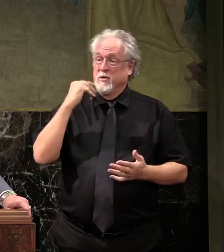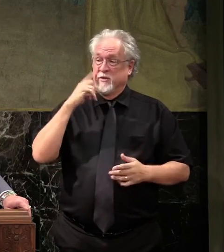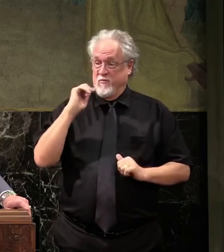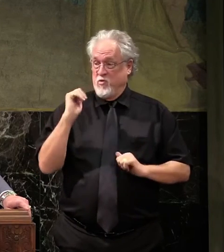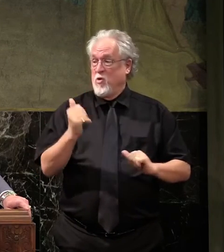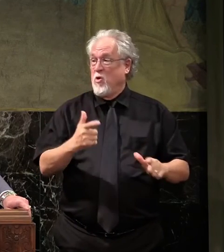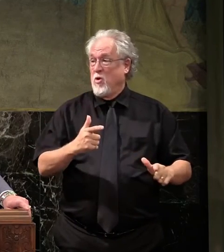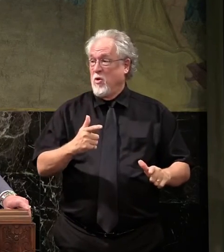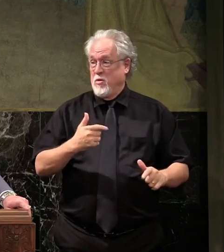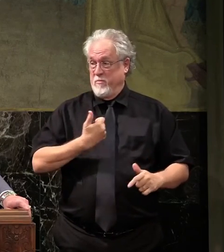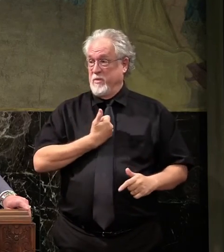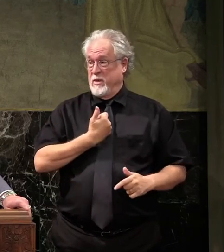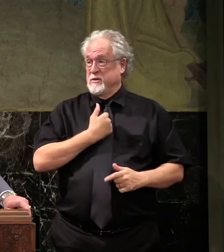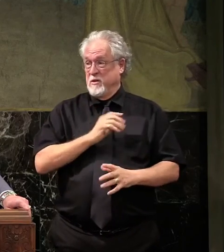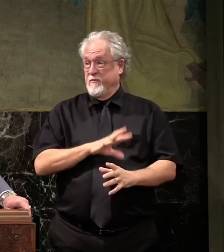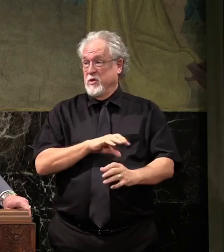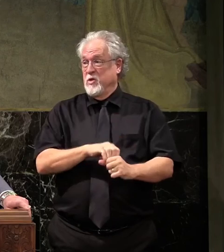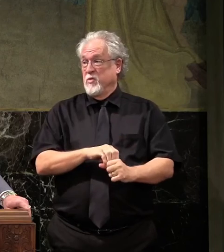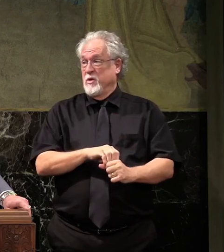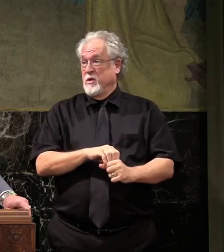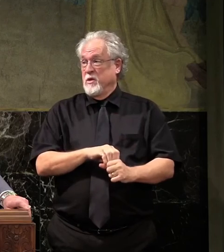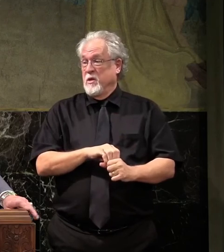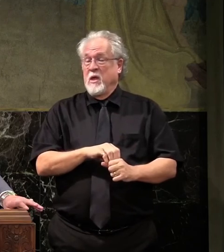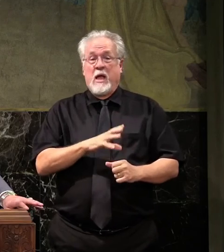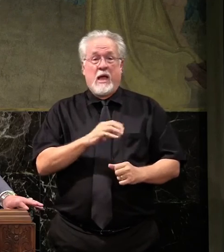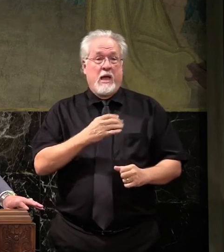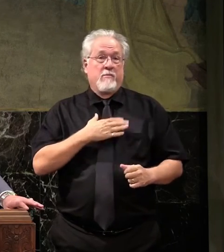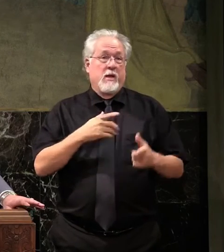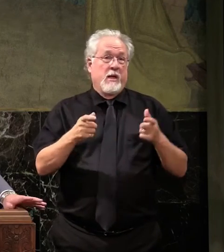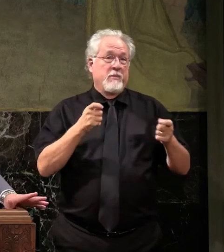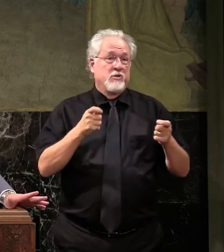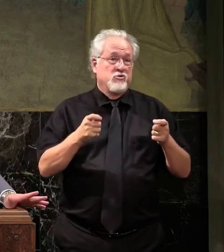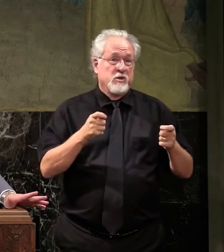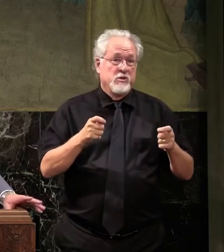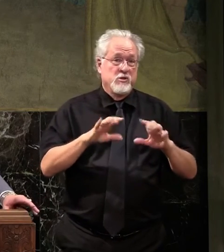certainly myself included in my administration but I also think for the